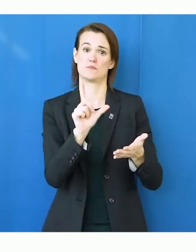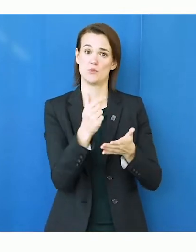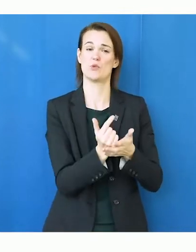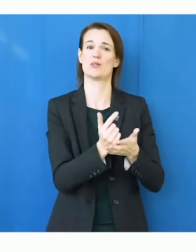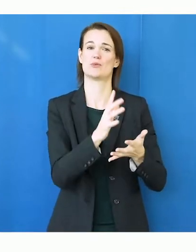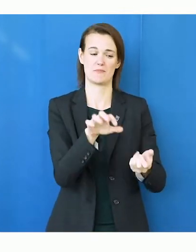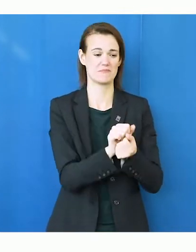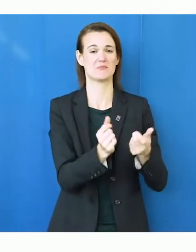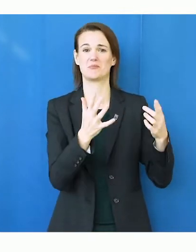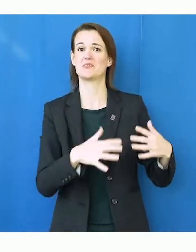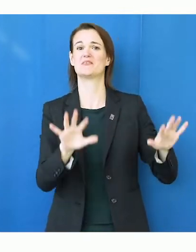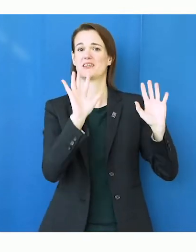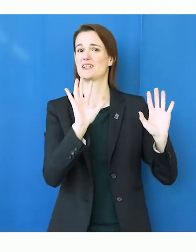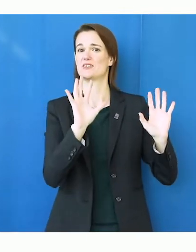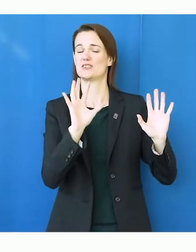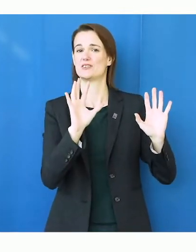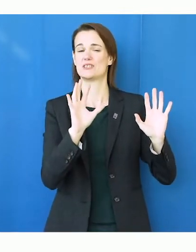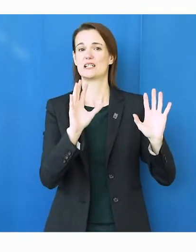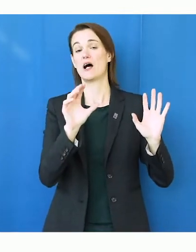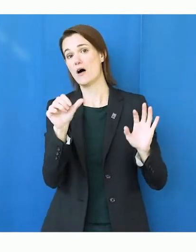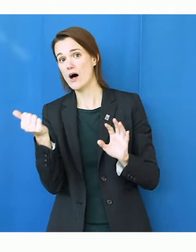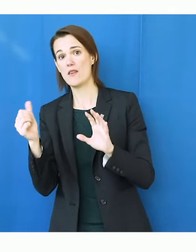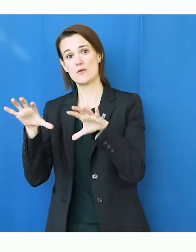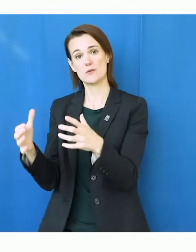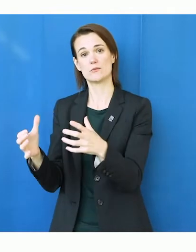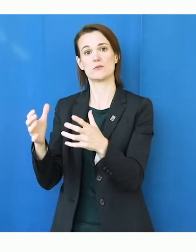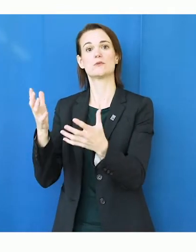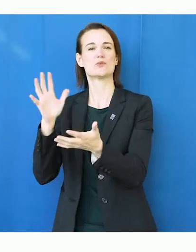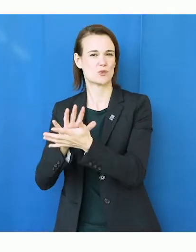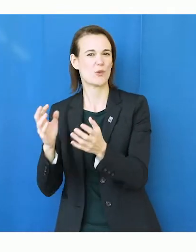For others, our graduation is one step toward their career advancement and achieving their academic aspirations.